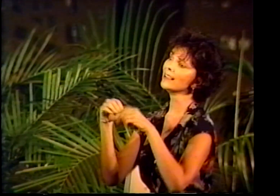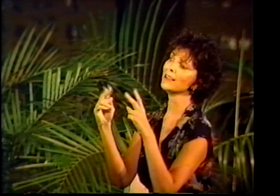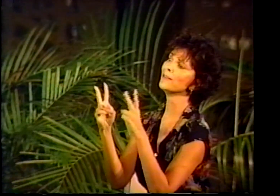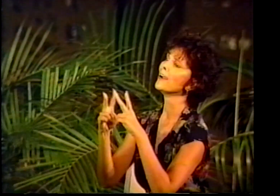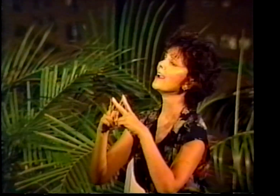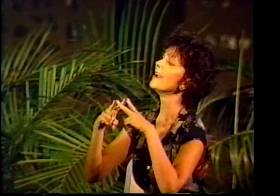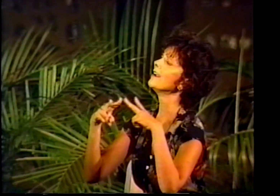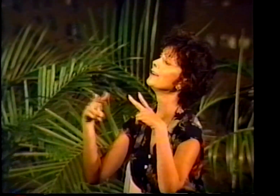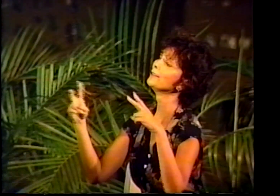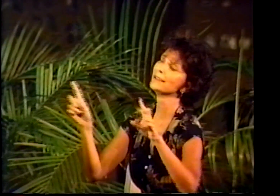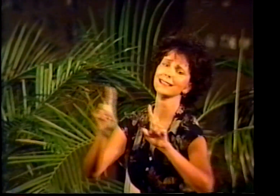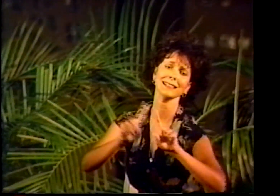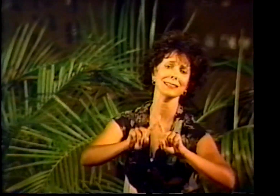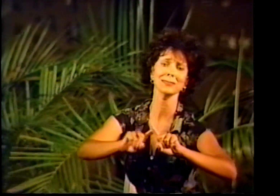He scares me so. I never thought I’d come to this What is it all about?